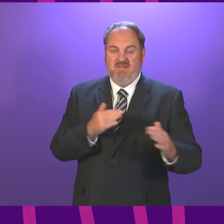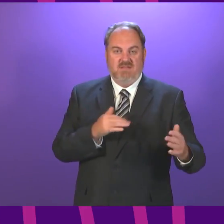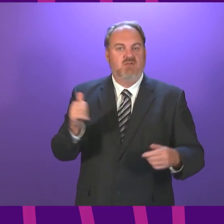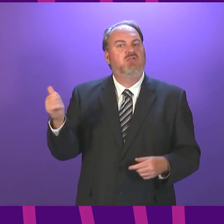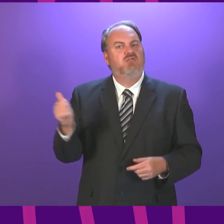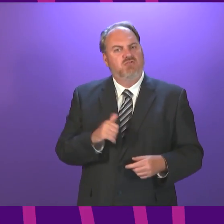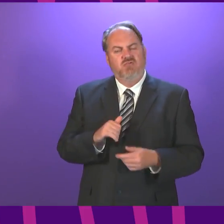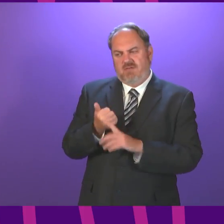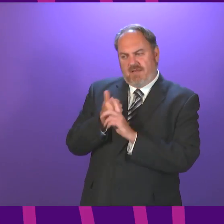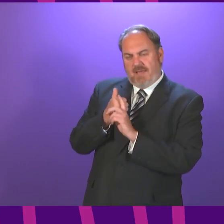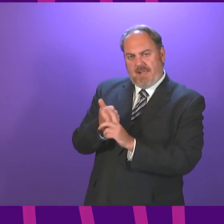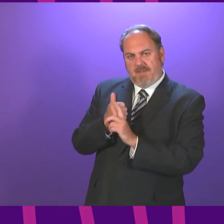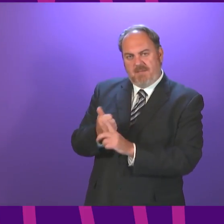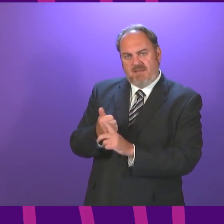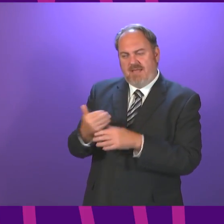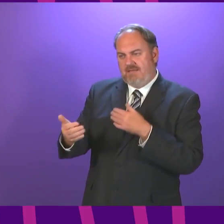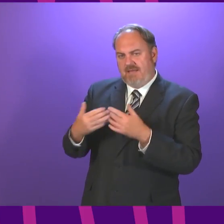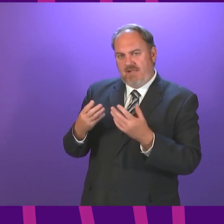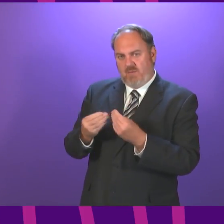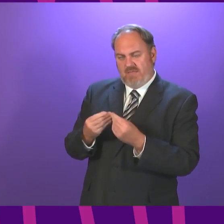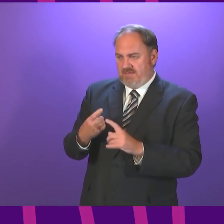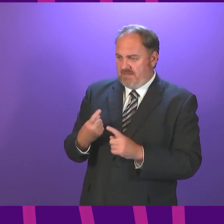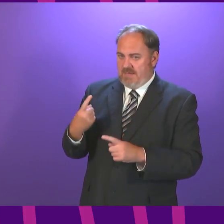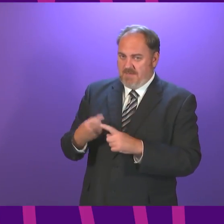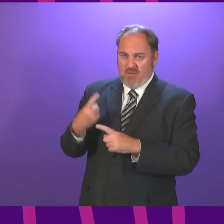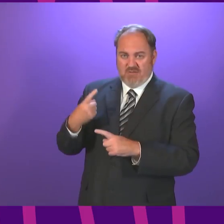to help with that emergency response. I was never a clinician, but I am a former social